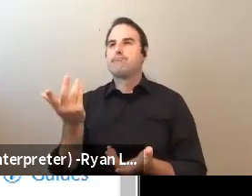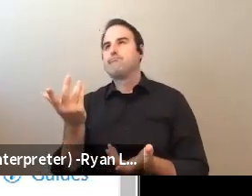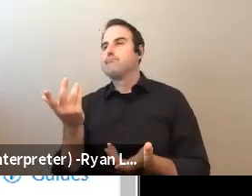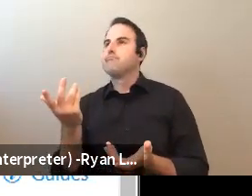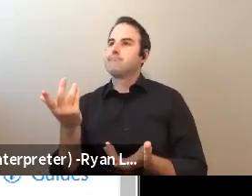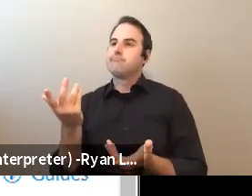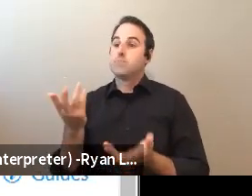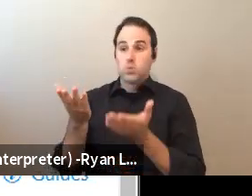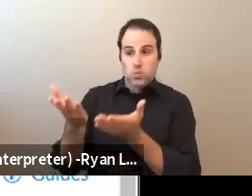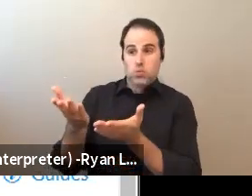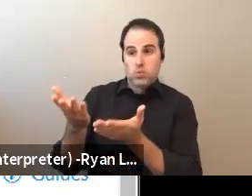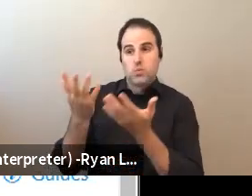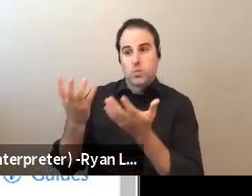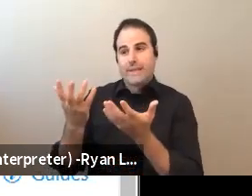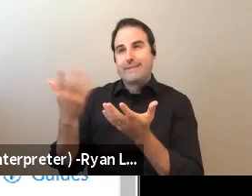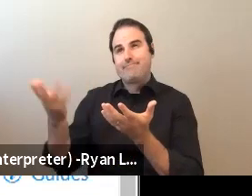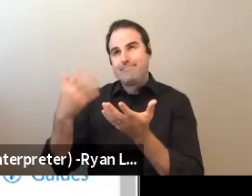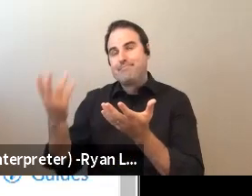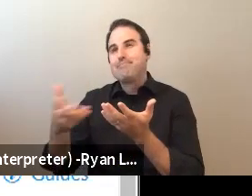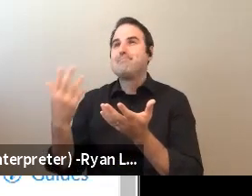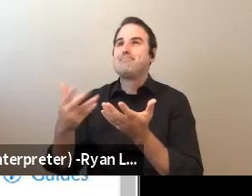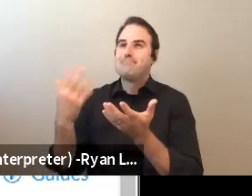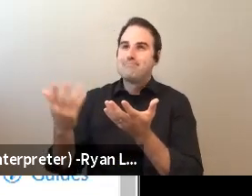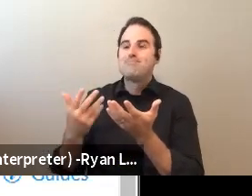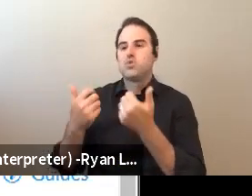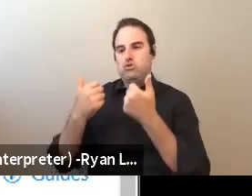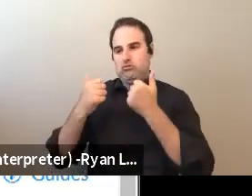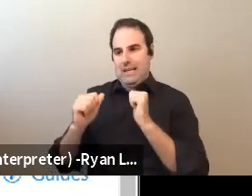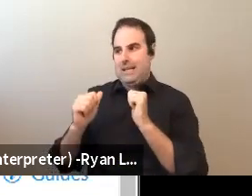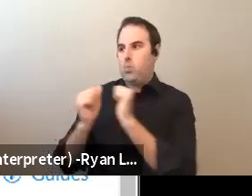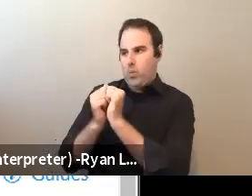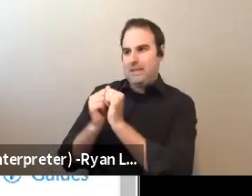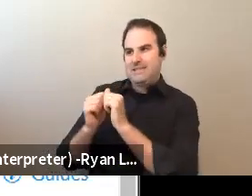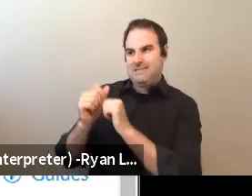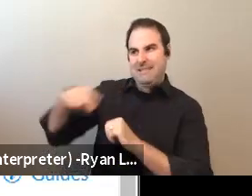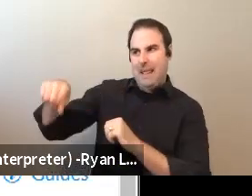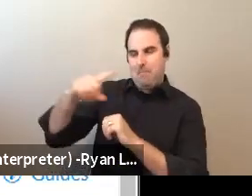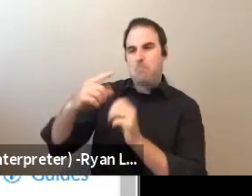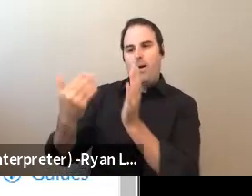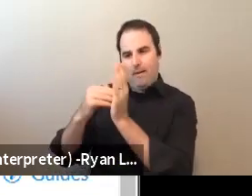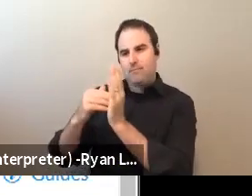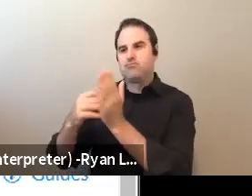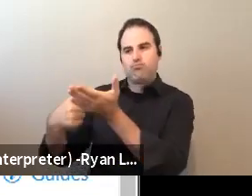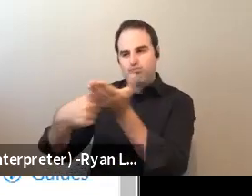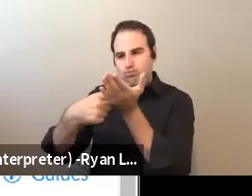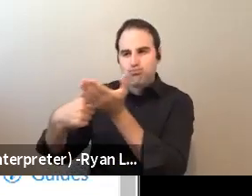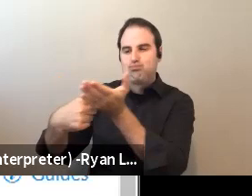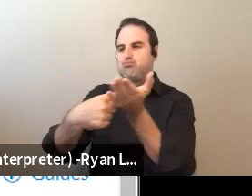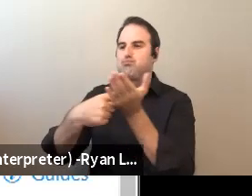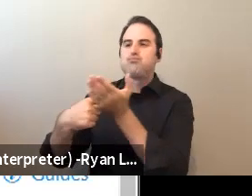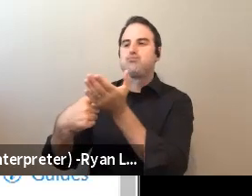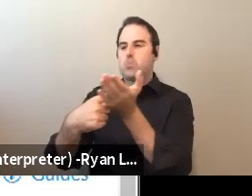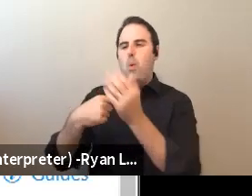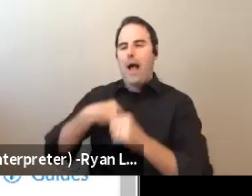Sally Potter: Want to just, you know, kind of, like, try to work with them and maybe revisit for maybe revisit that. Because I think attitudes are changing, for sure.